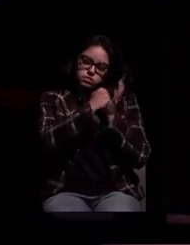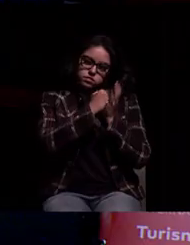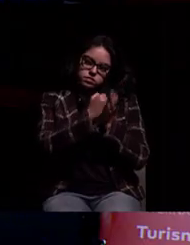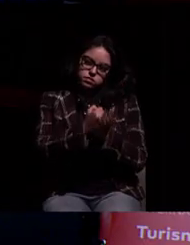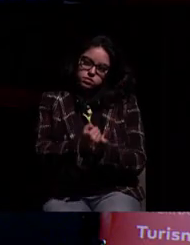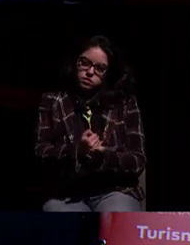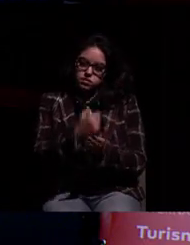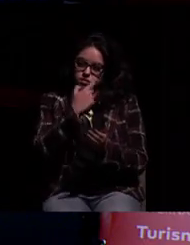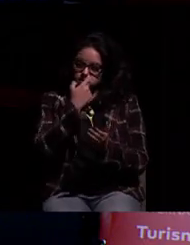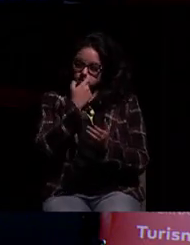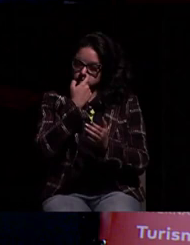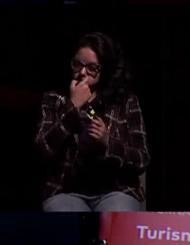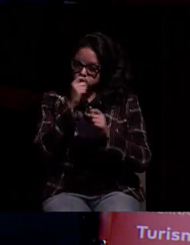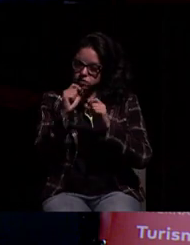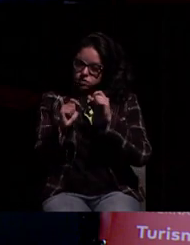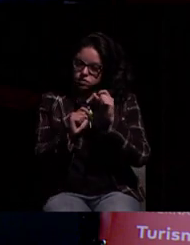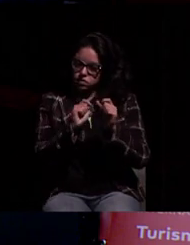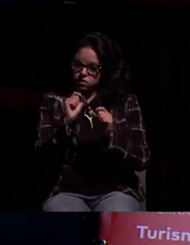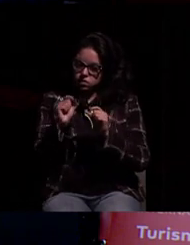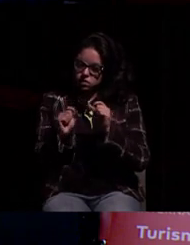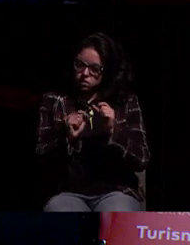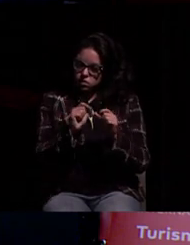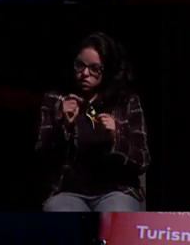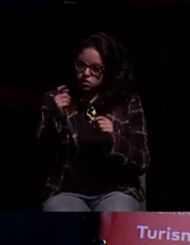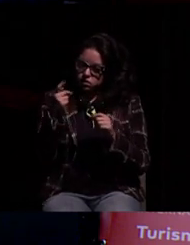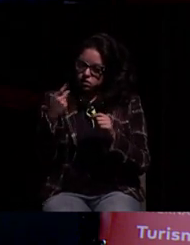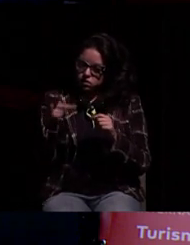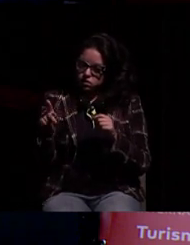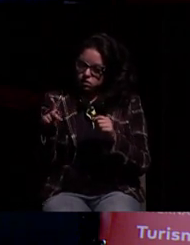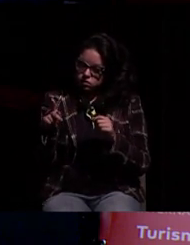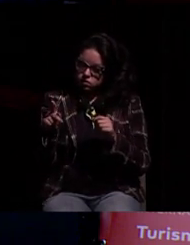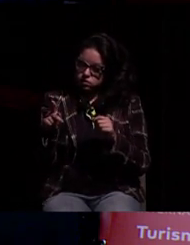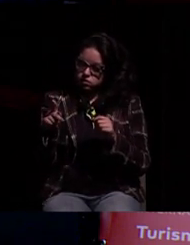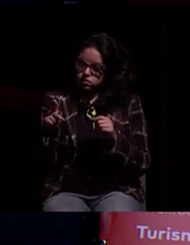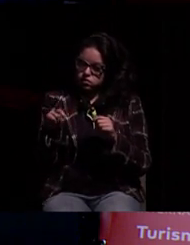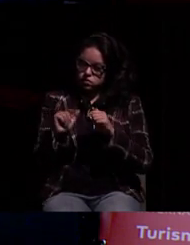in our field of work